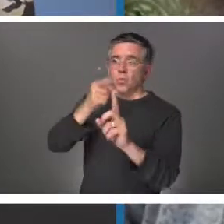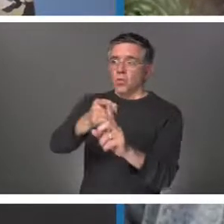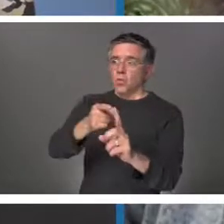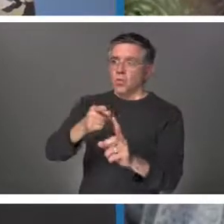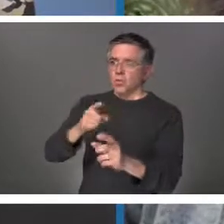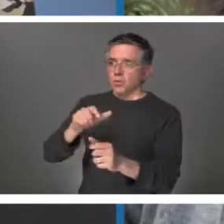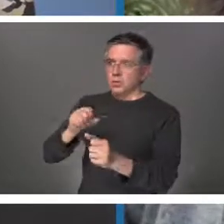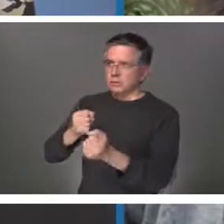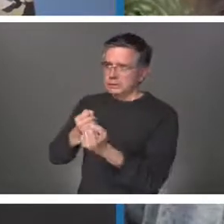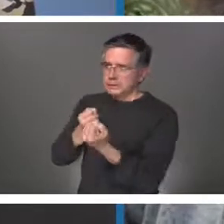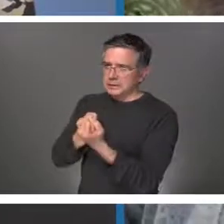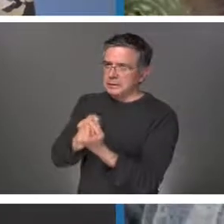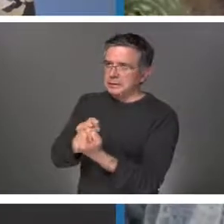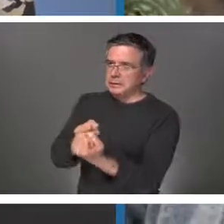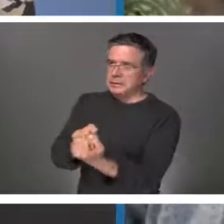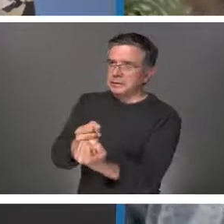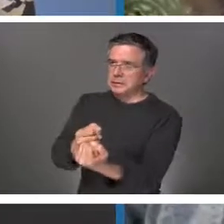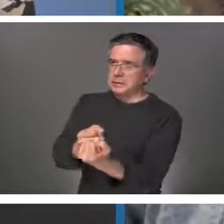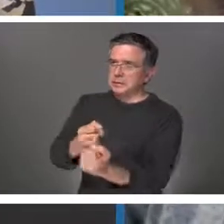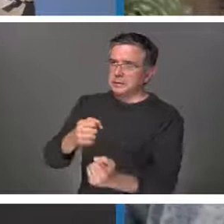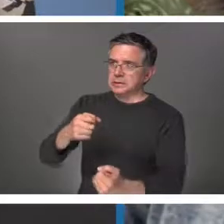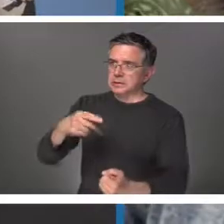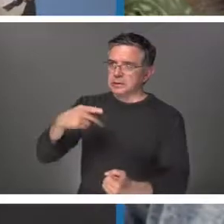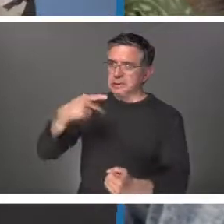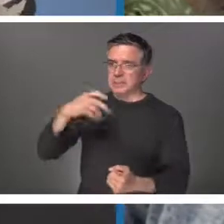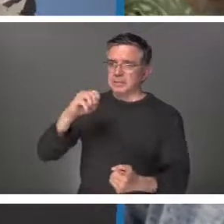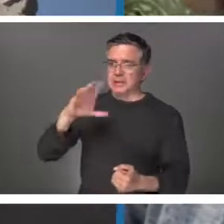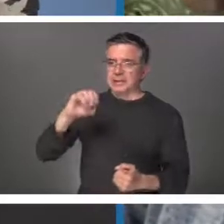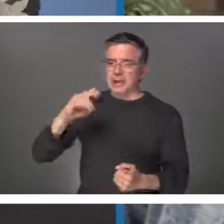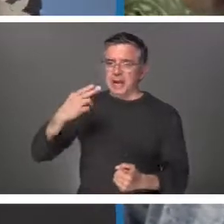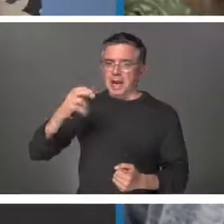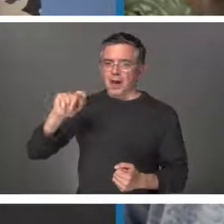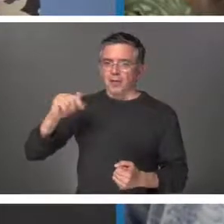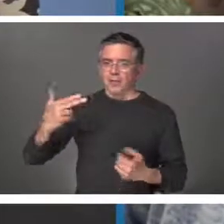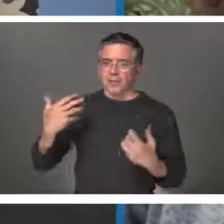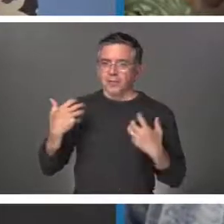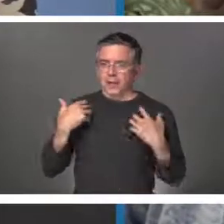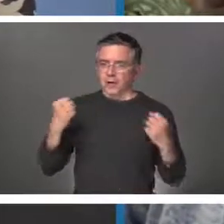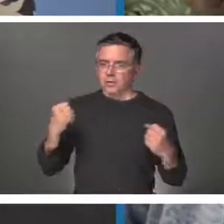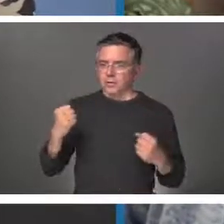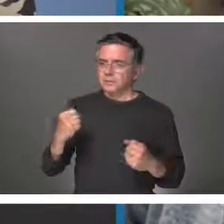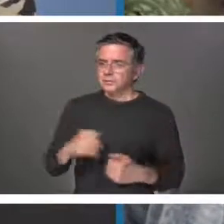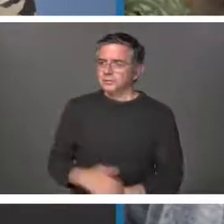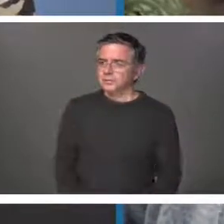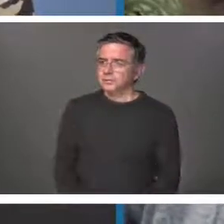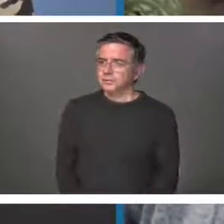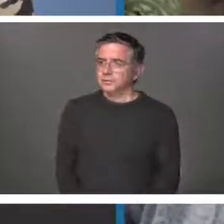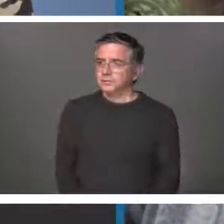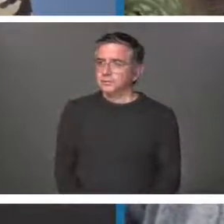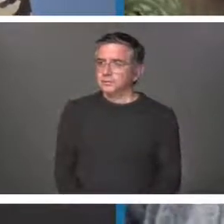You know, we look at what health departments have been doing, not only during this pandemic,